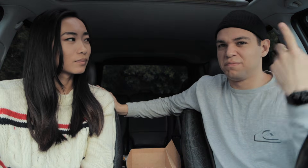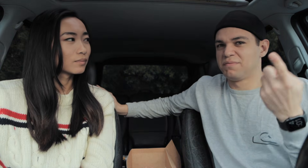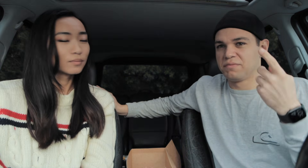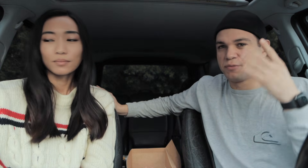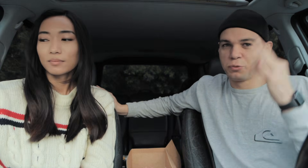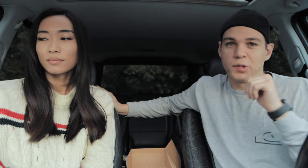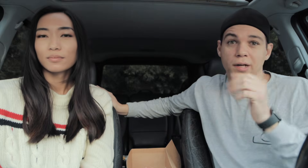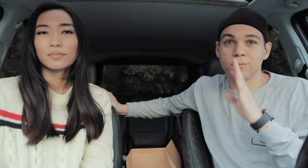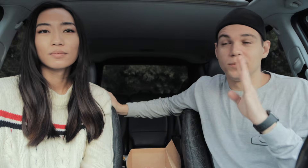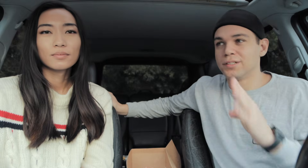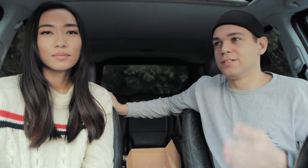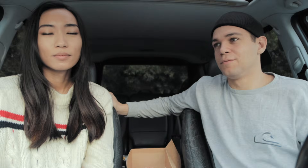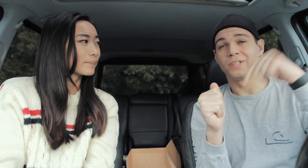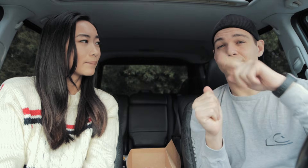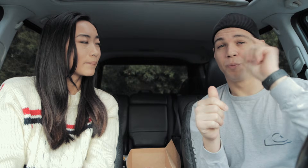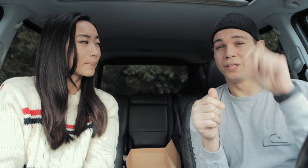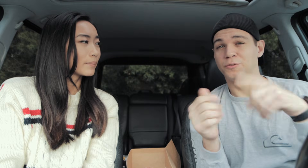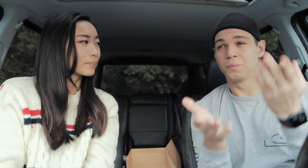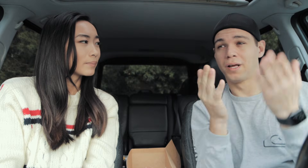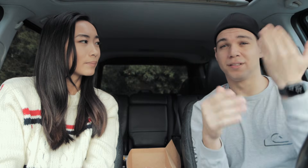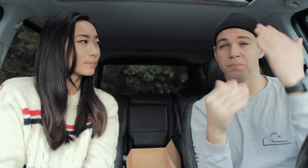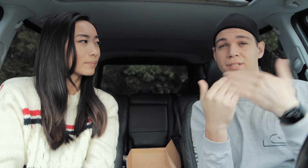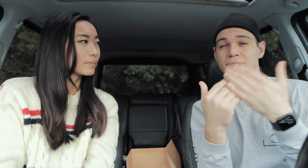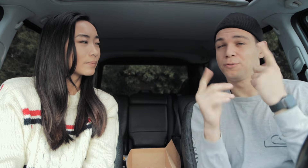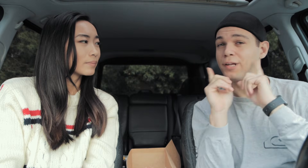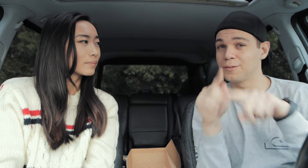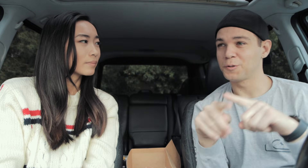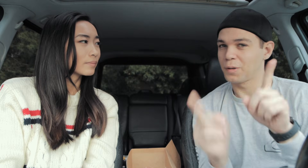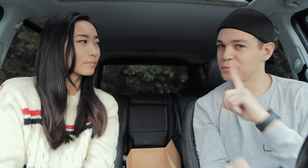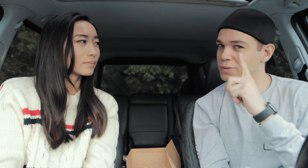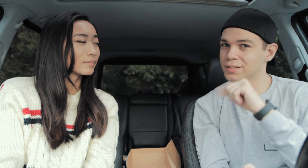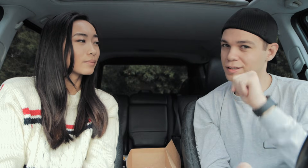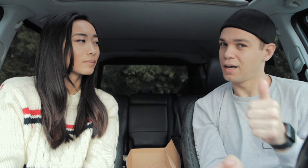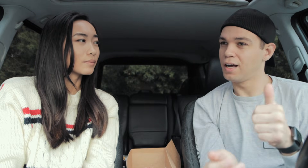all this time, chose not to speak this question might seem easy to answer, but it's not